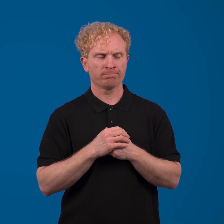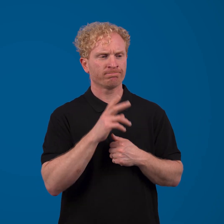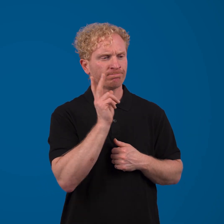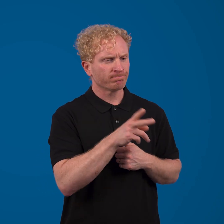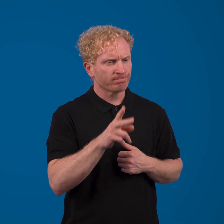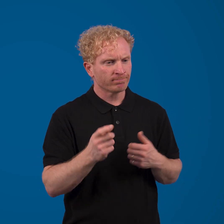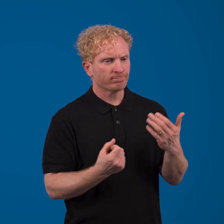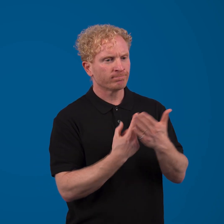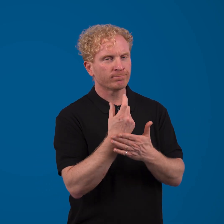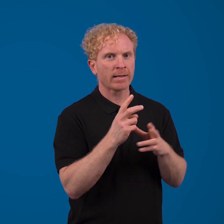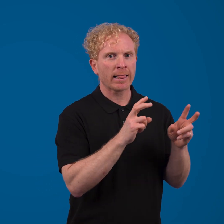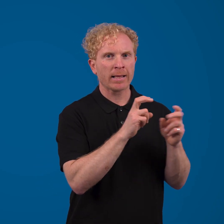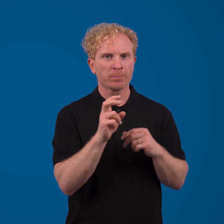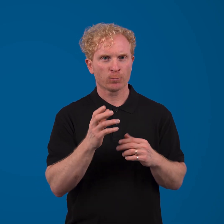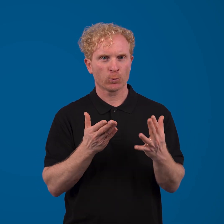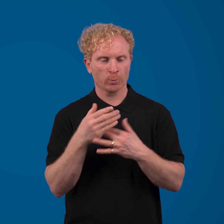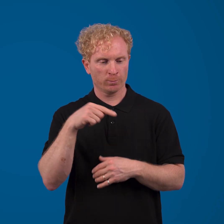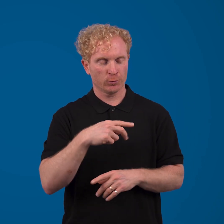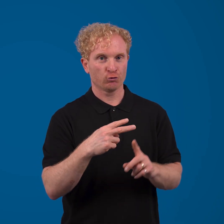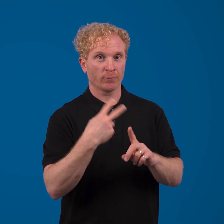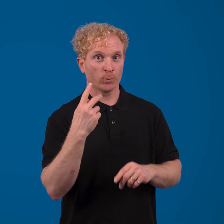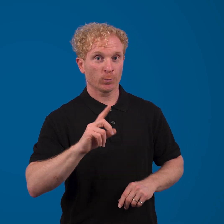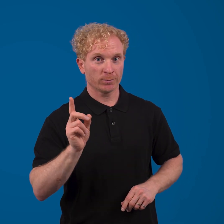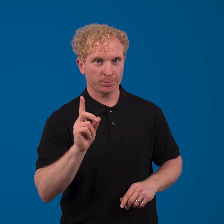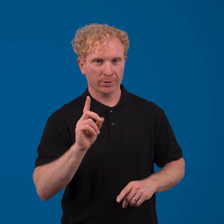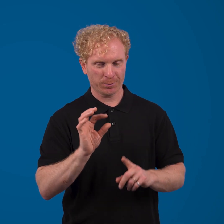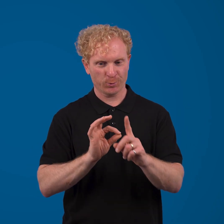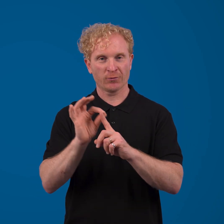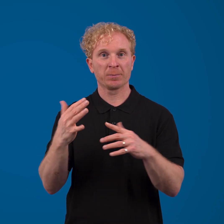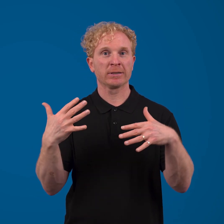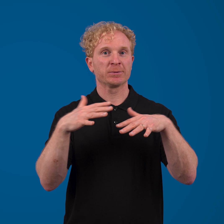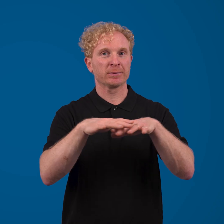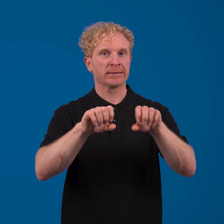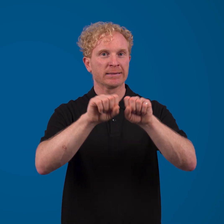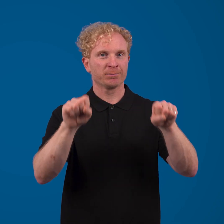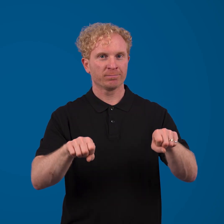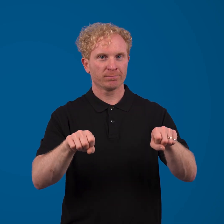A consistent theme across the Review was improving mainstream systems,